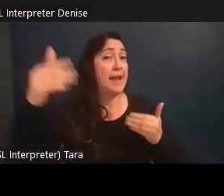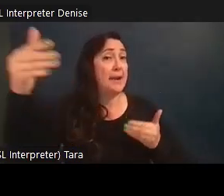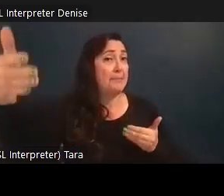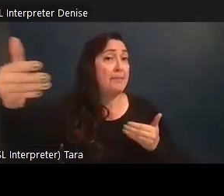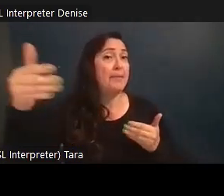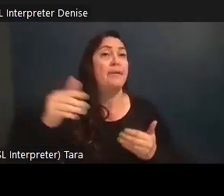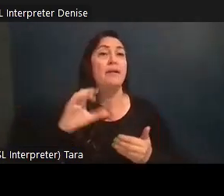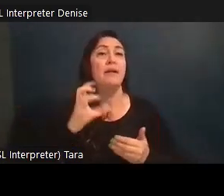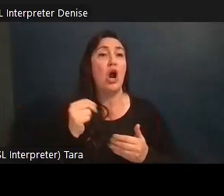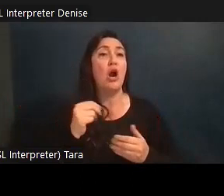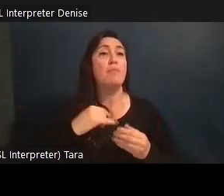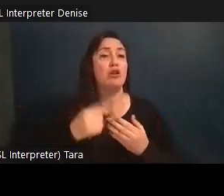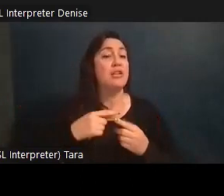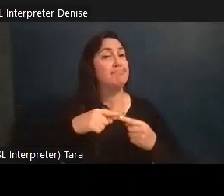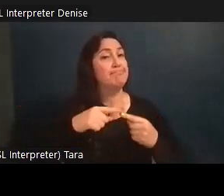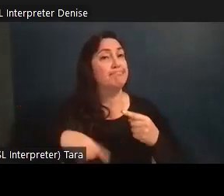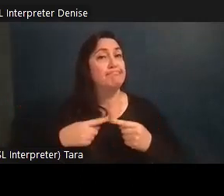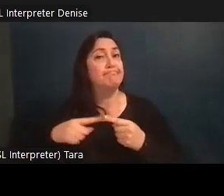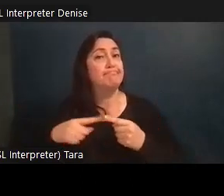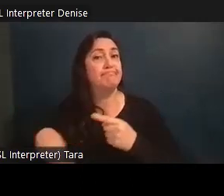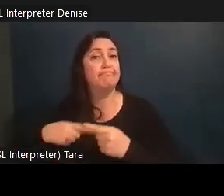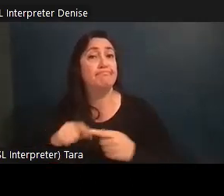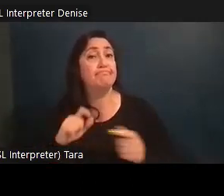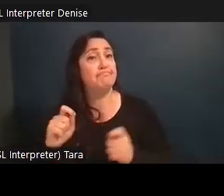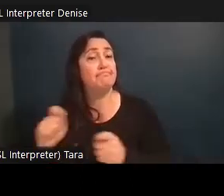their management system and their learning process and